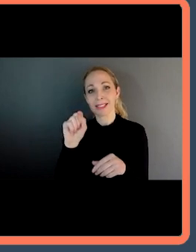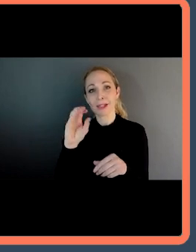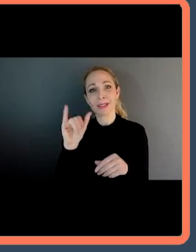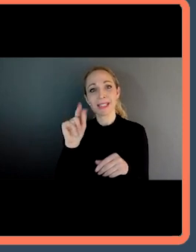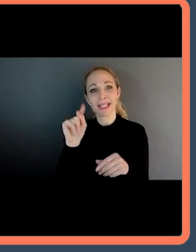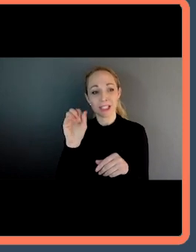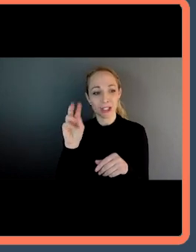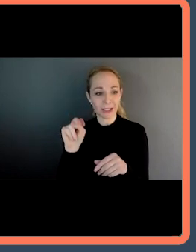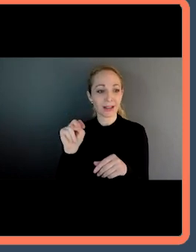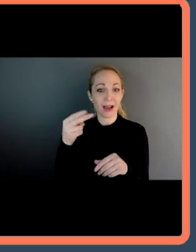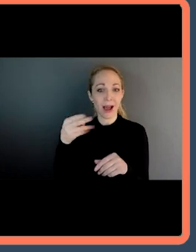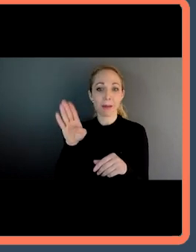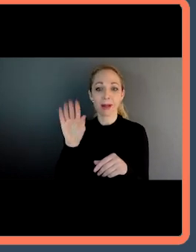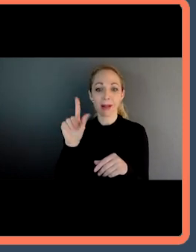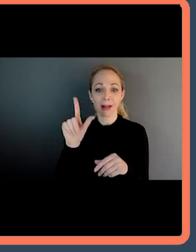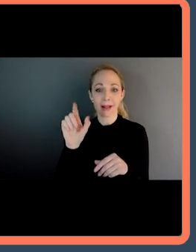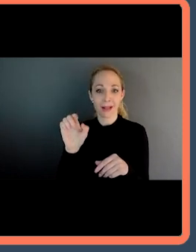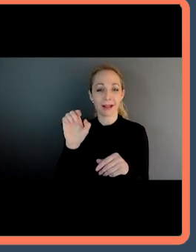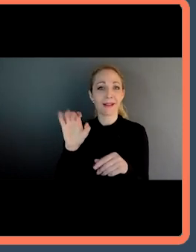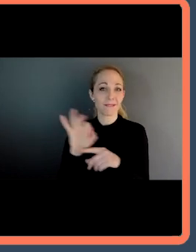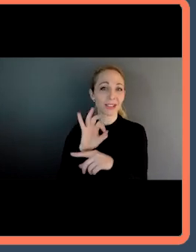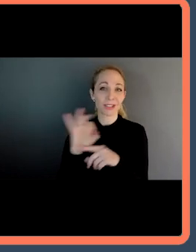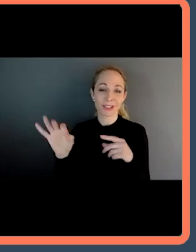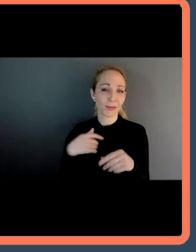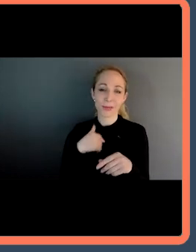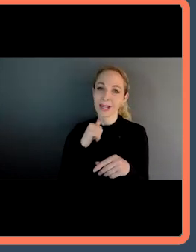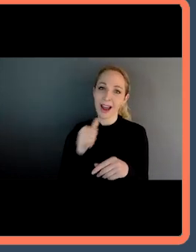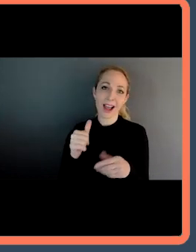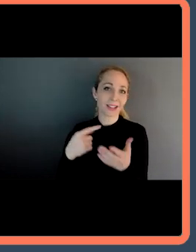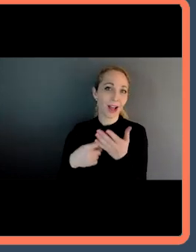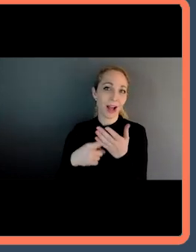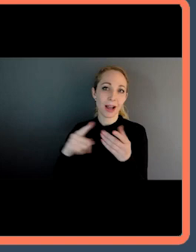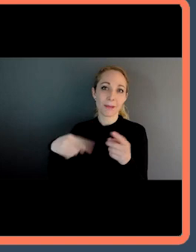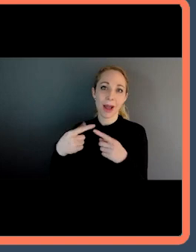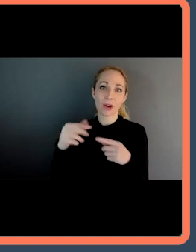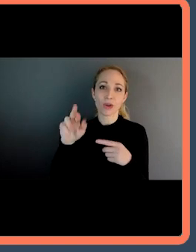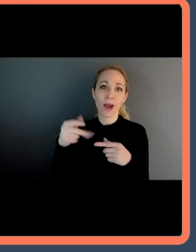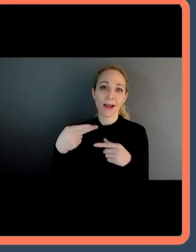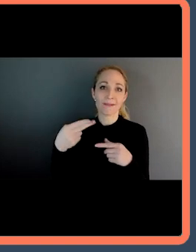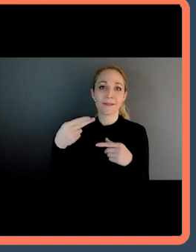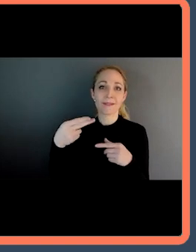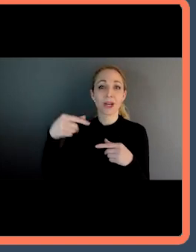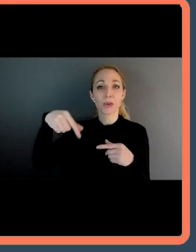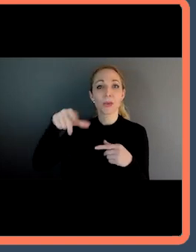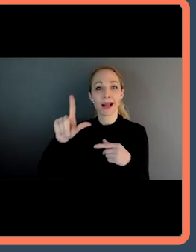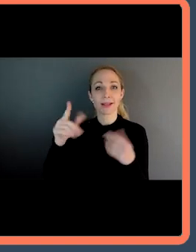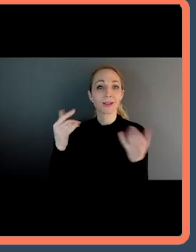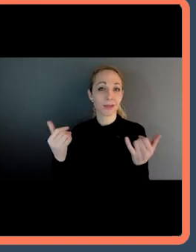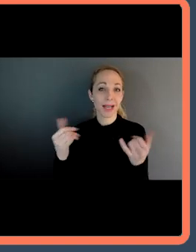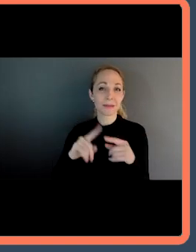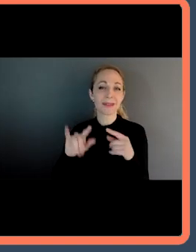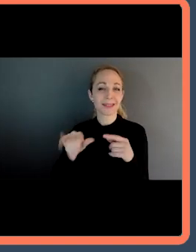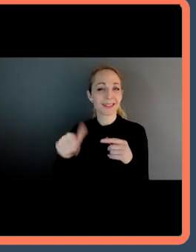WE ARE NOT GOING TO TALK ABOUT GRAPH QL TODAY BUT THAT IS ANOTHER WAY YOU COULD DO THIS.